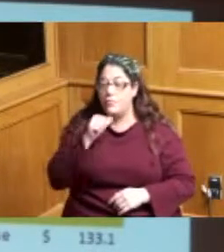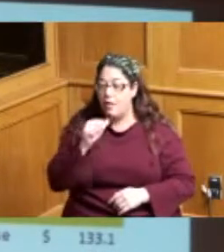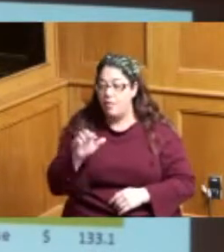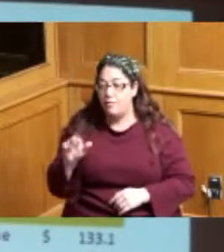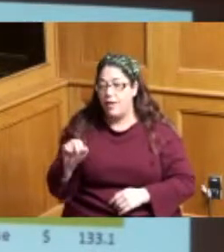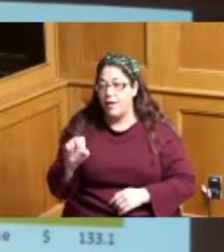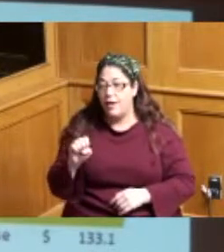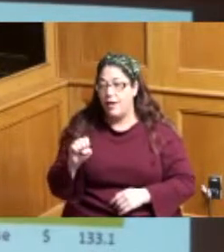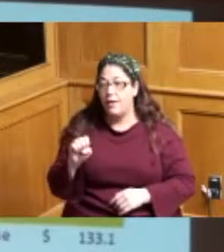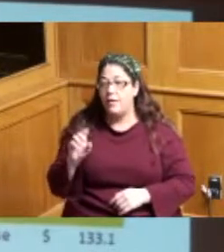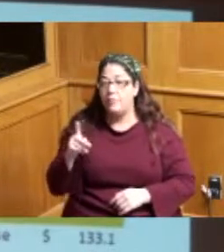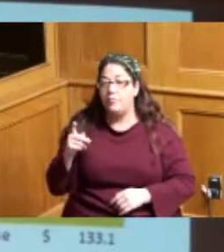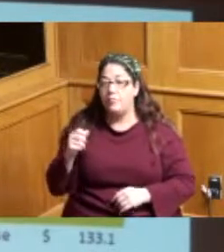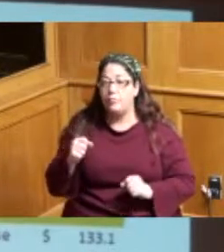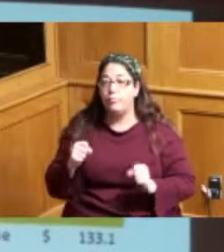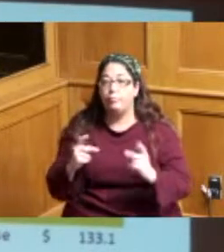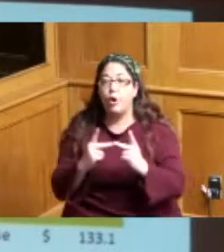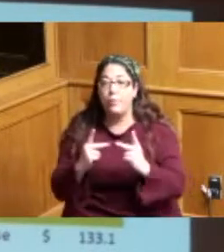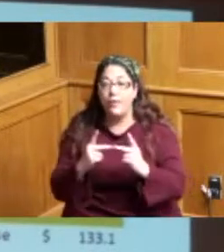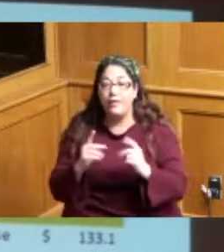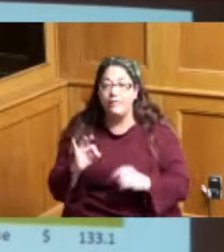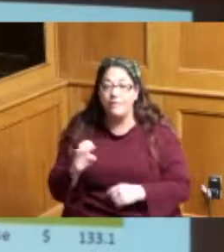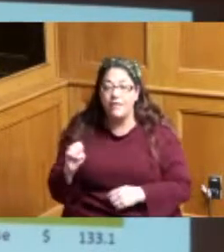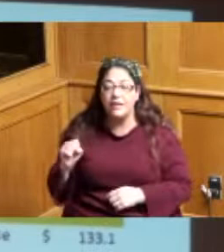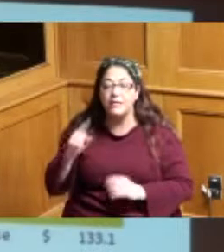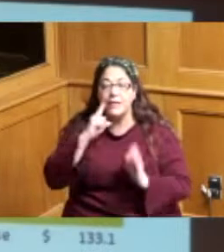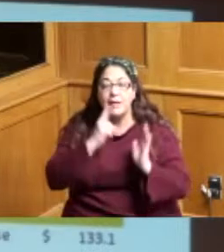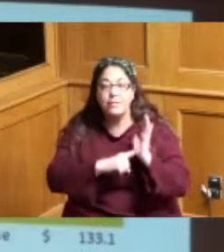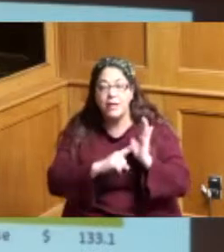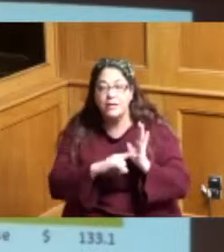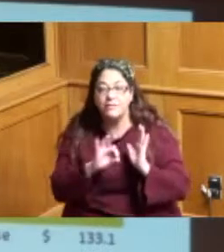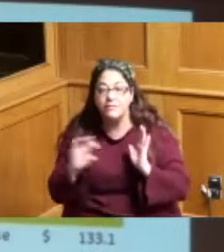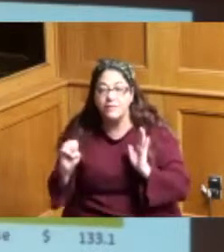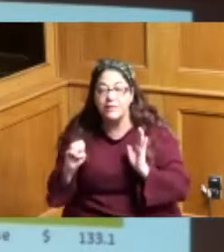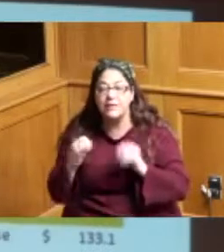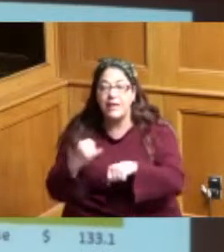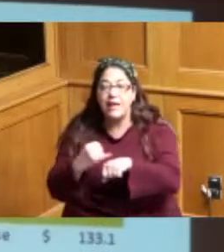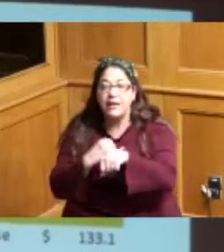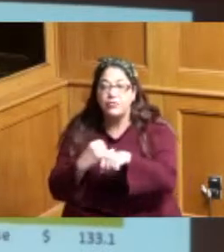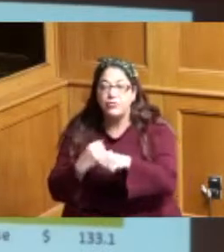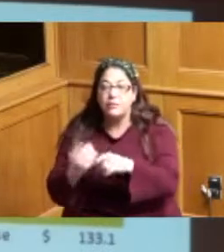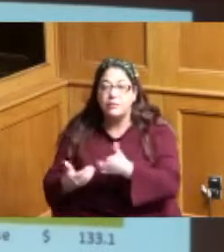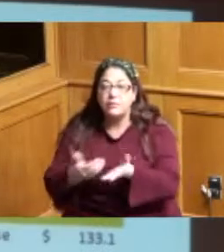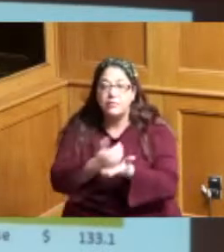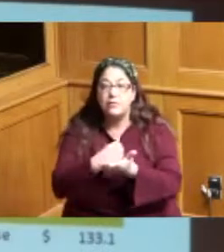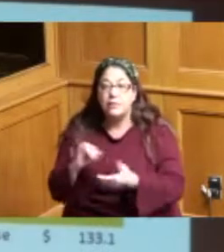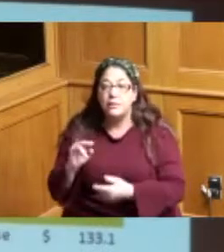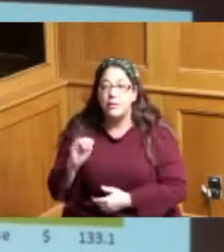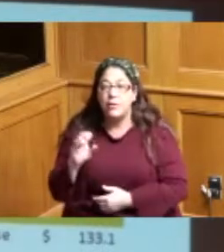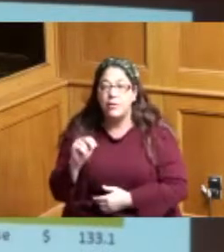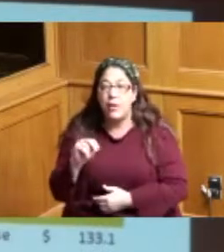permit fees inspection fees things like that interest income so after subtracting those those